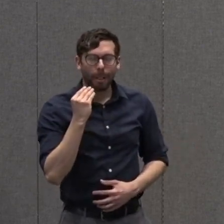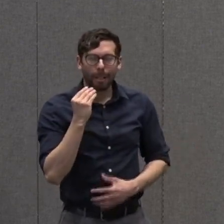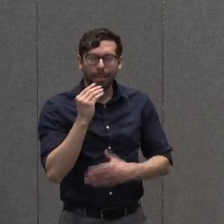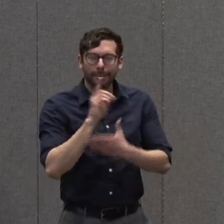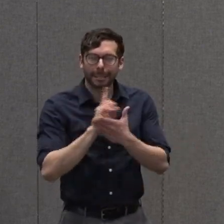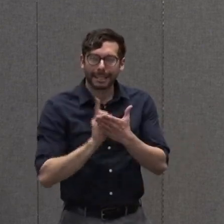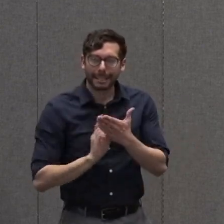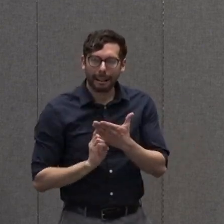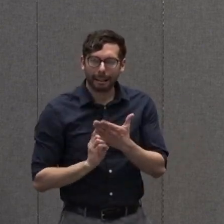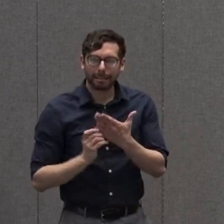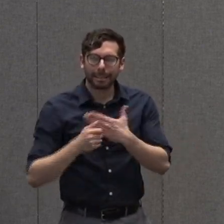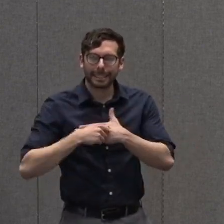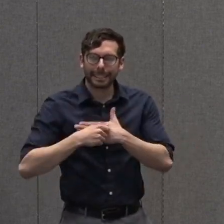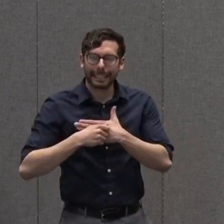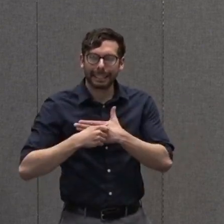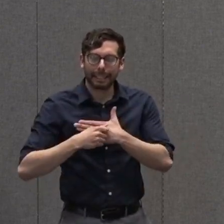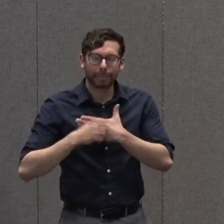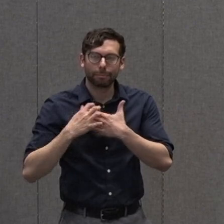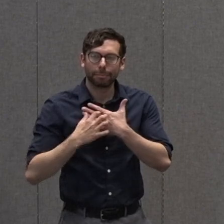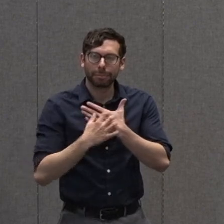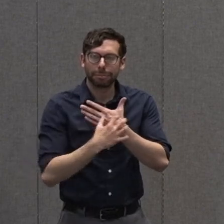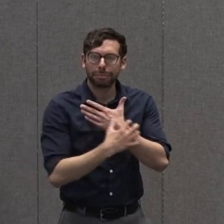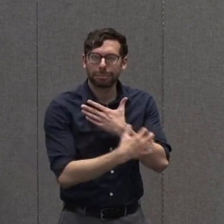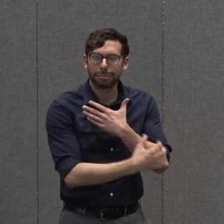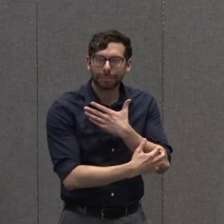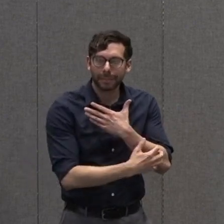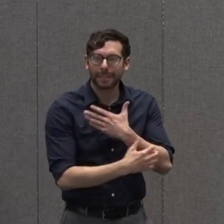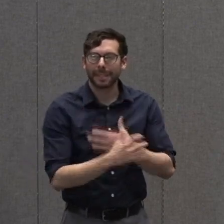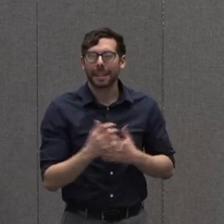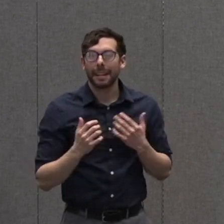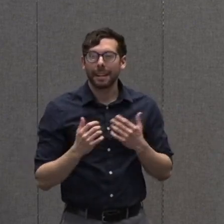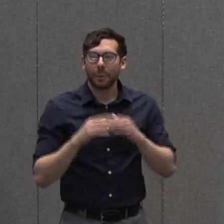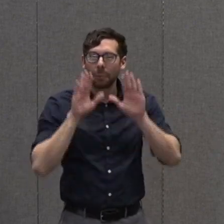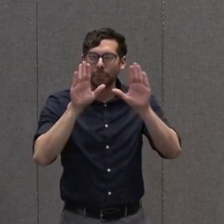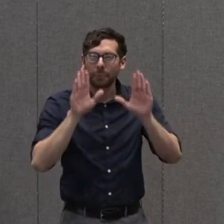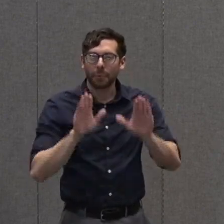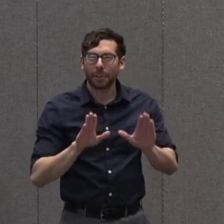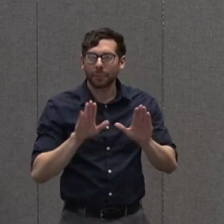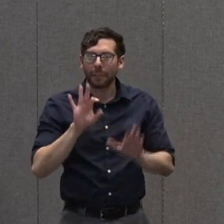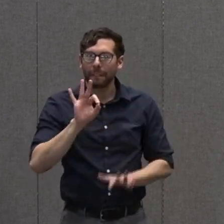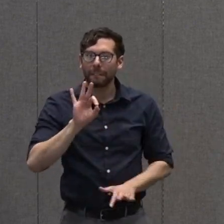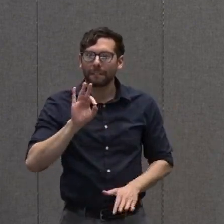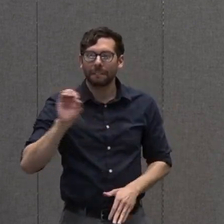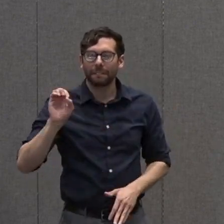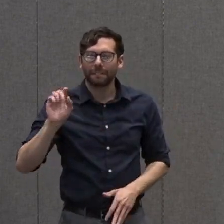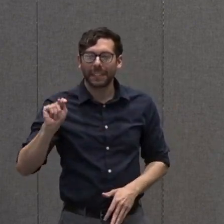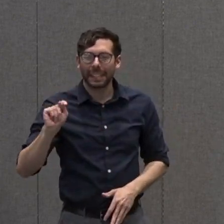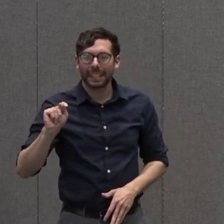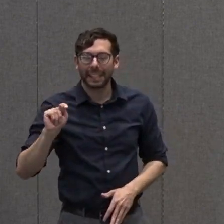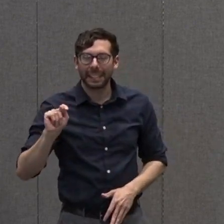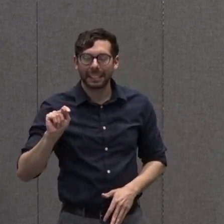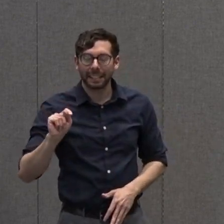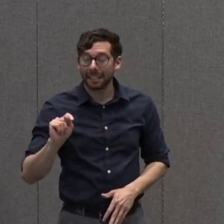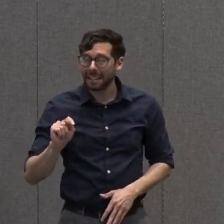and she's got these great, webby feet. Is it possible to hold her up so that they can see her body shape? - Sure can.